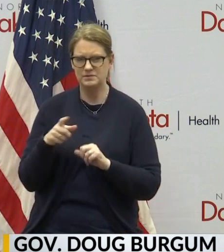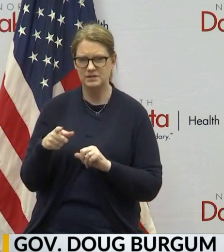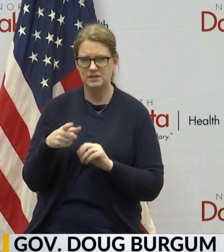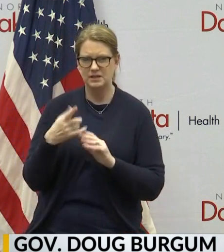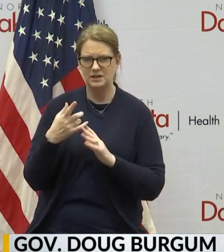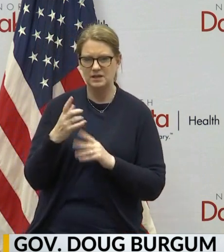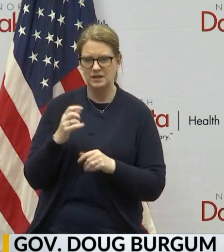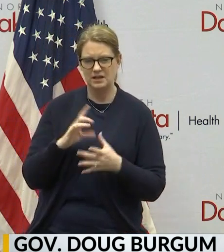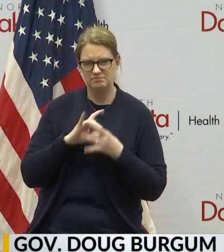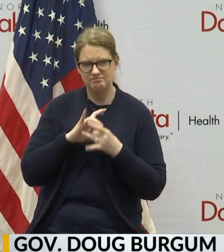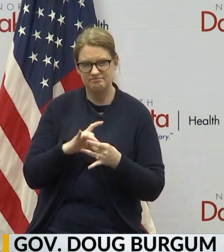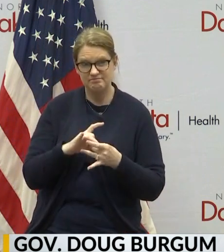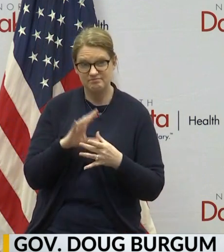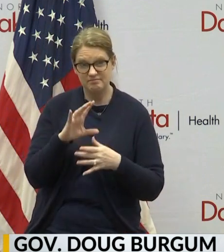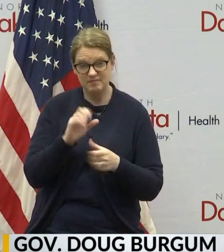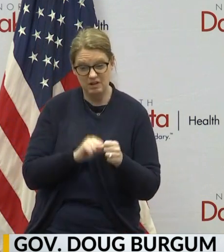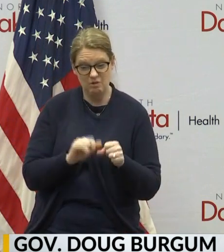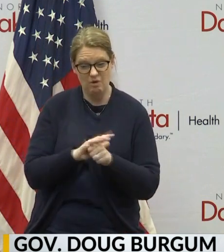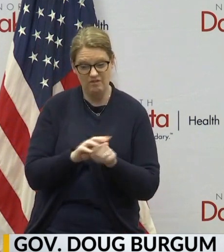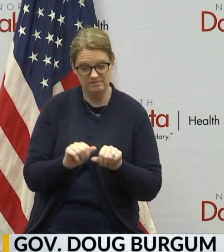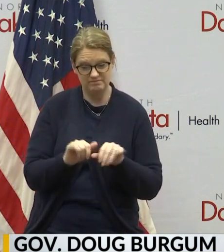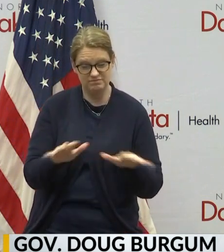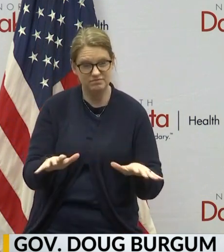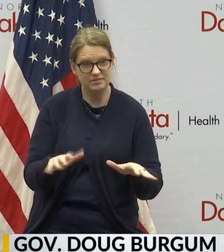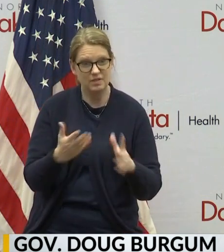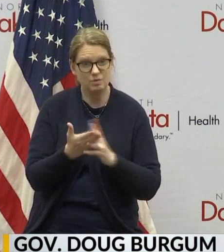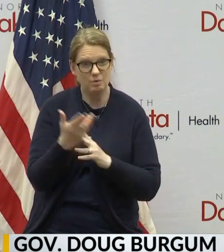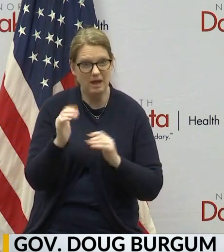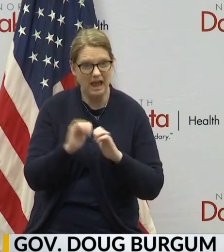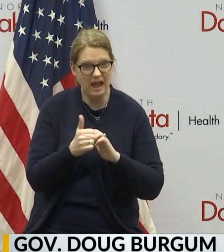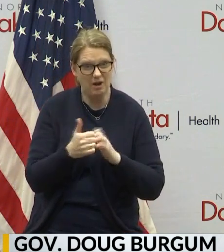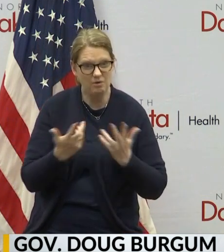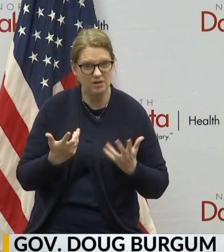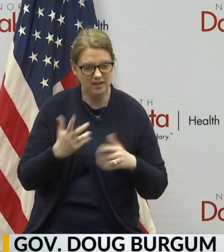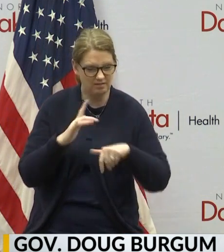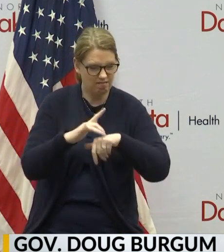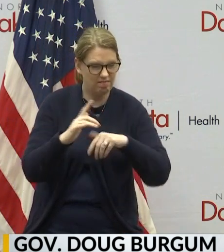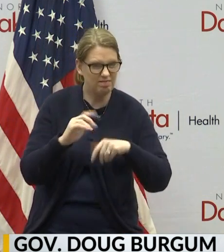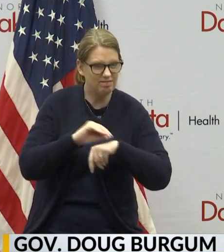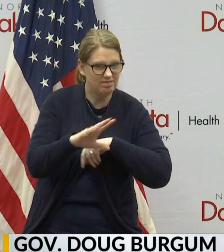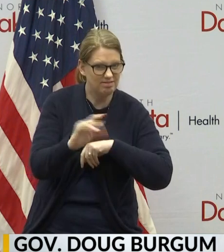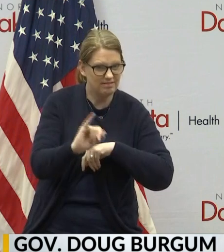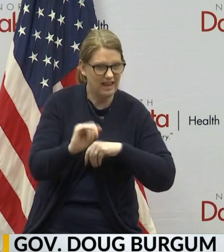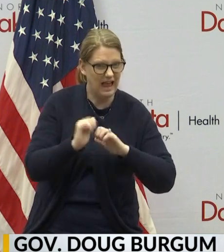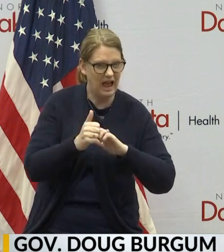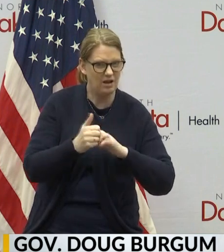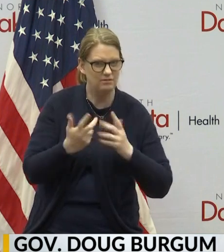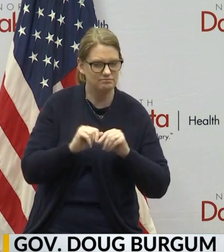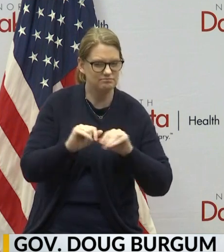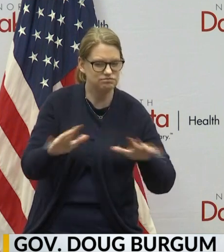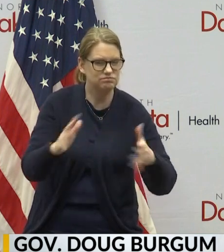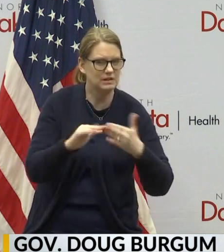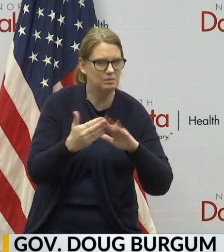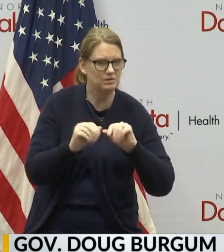WAS A MALE IN HIS 90s FROM KASS COUNTY, WHO DID HAVE UNDERLYING HEALTH CONDITIONS. HE ACQUIRED COVID-19 THROUGH